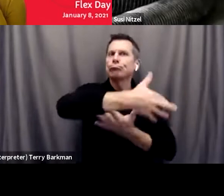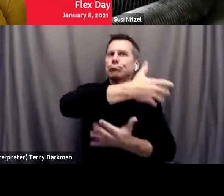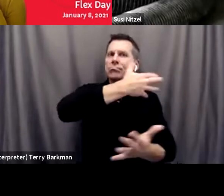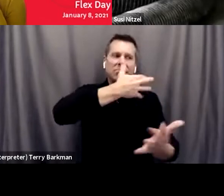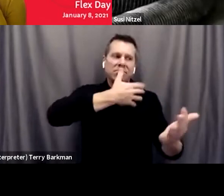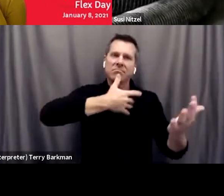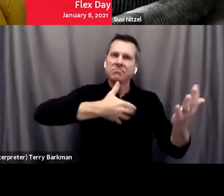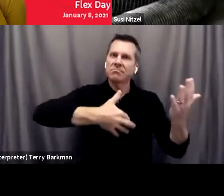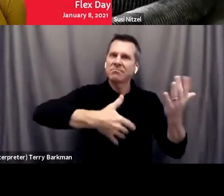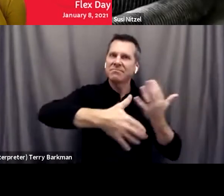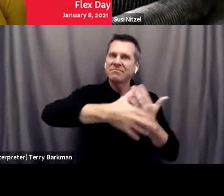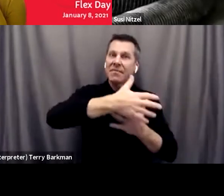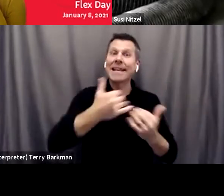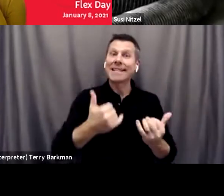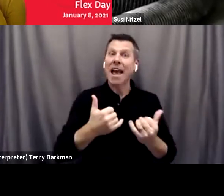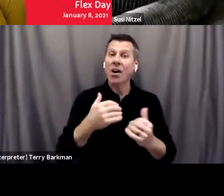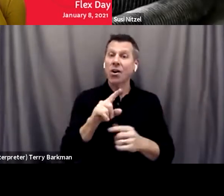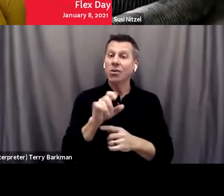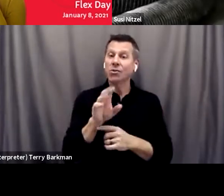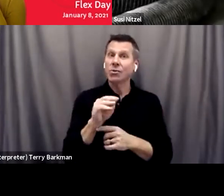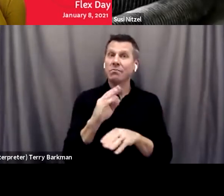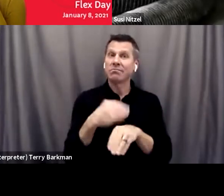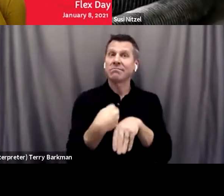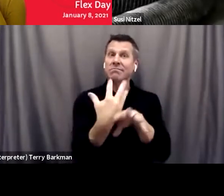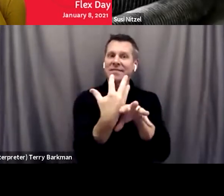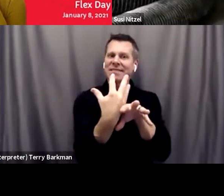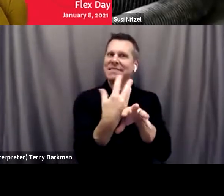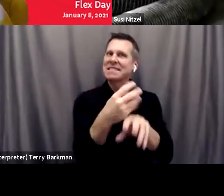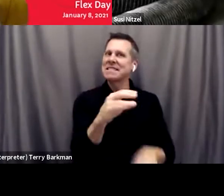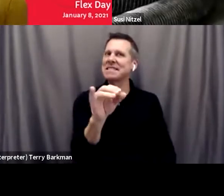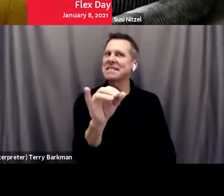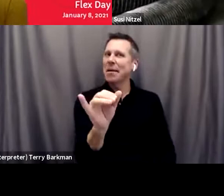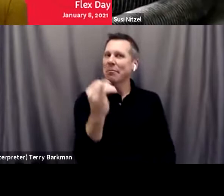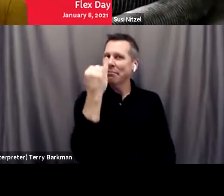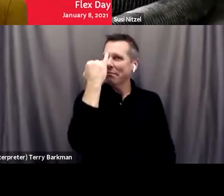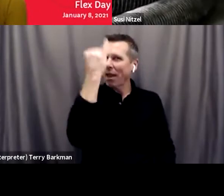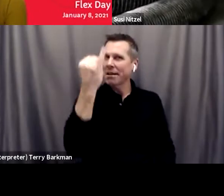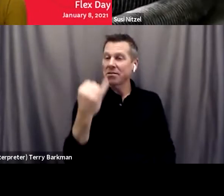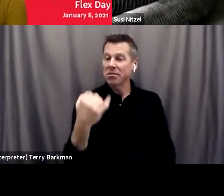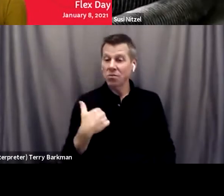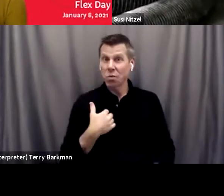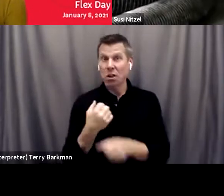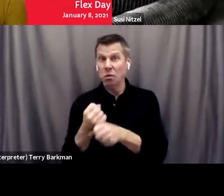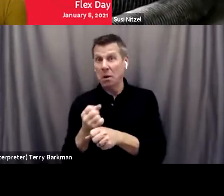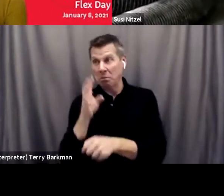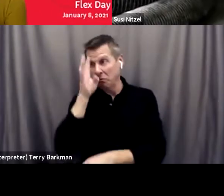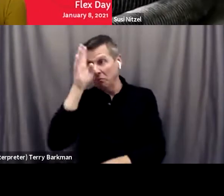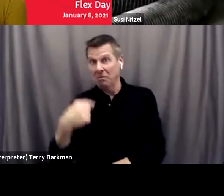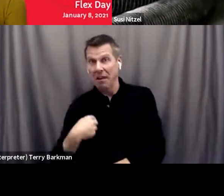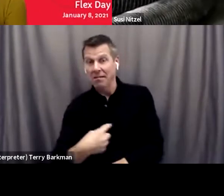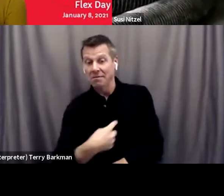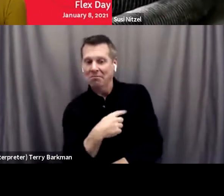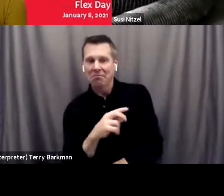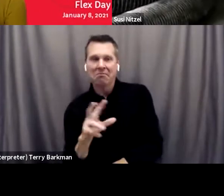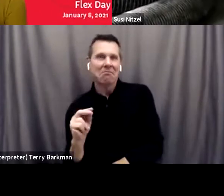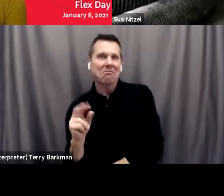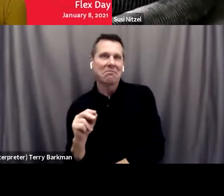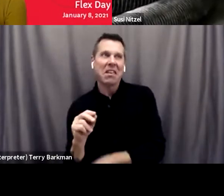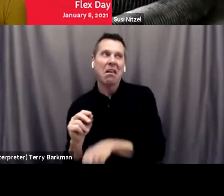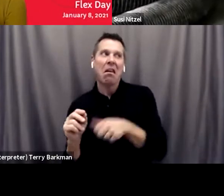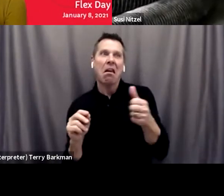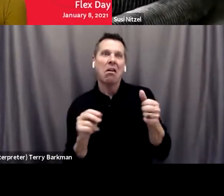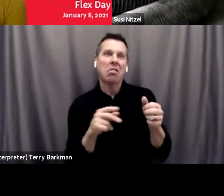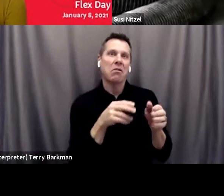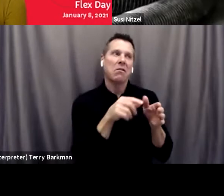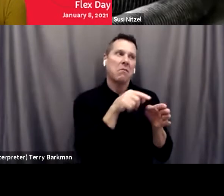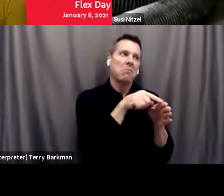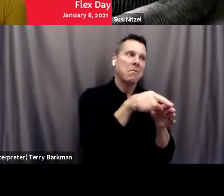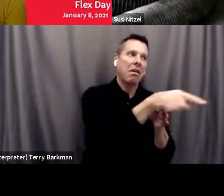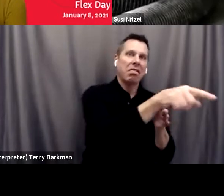virtually as well, with conversations with counselors, which we didn't create, it was actually a another pathway team that has this